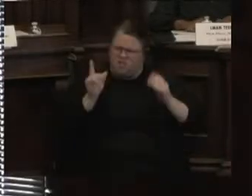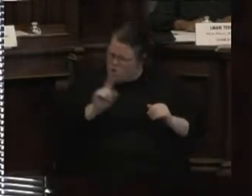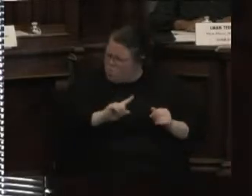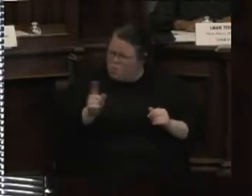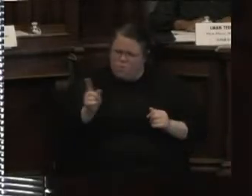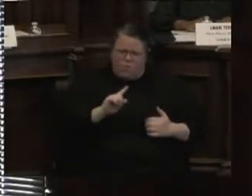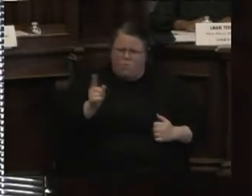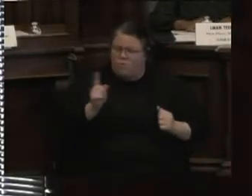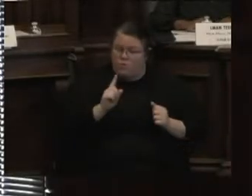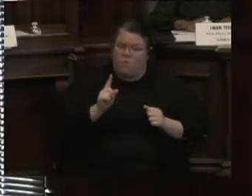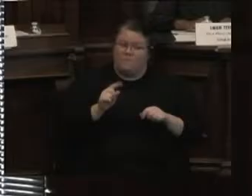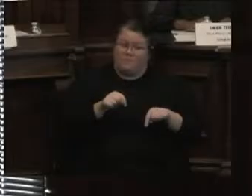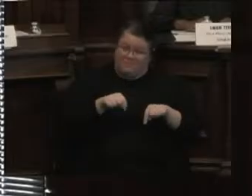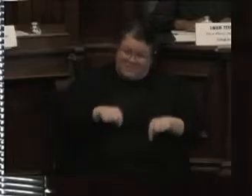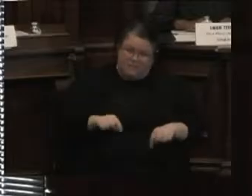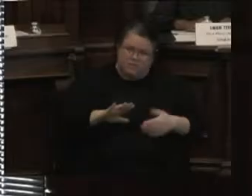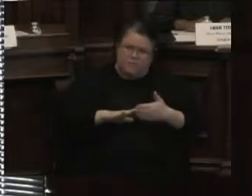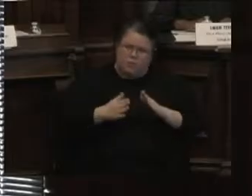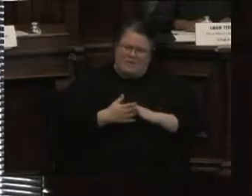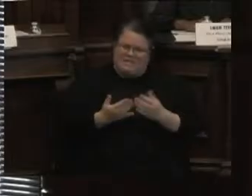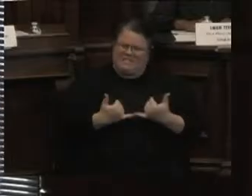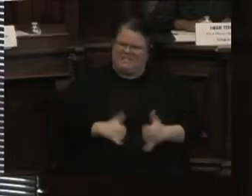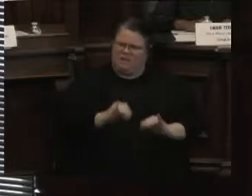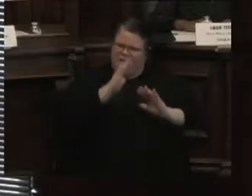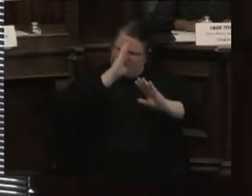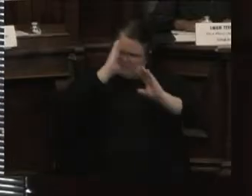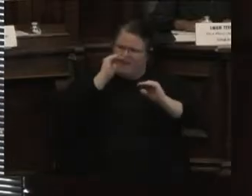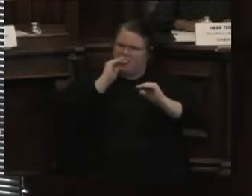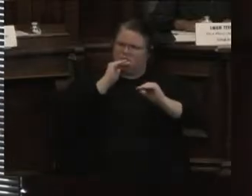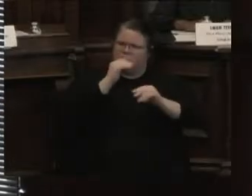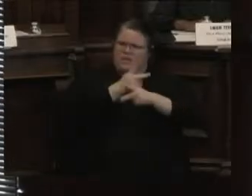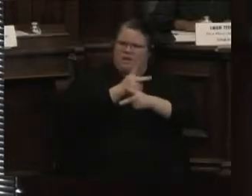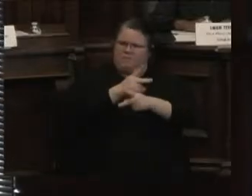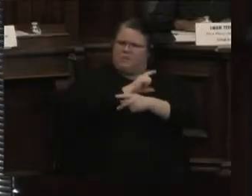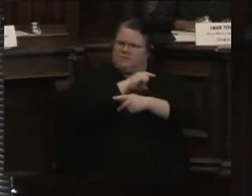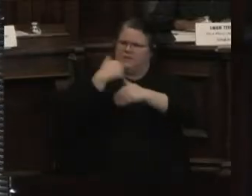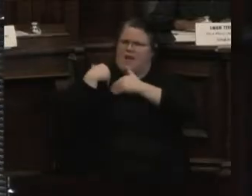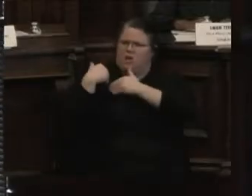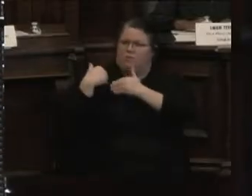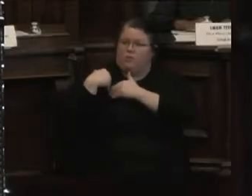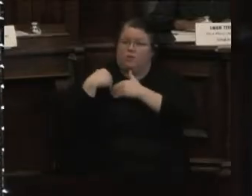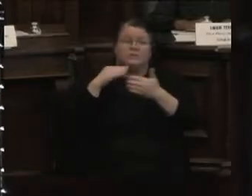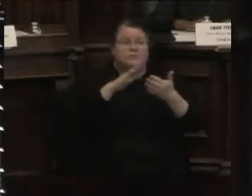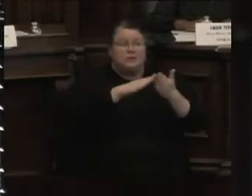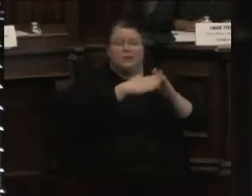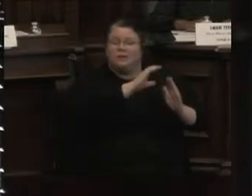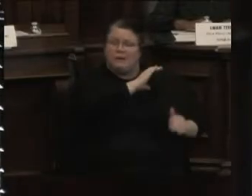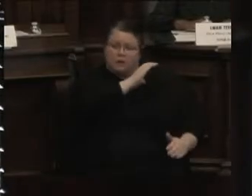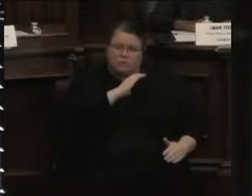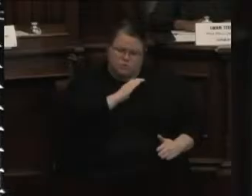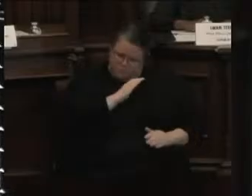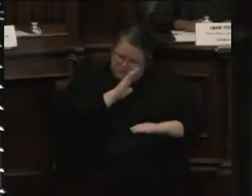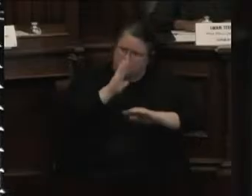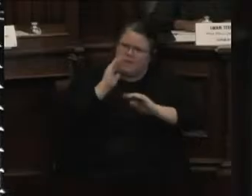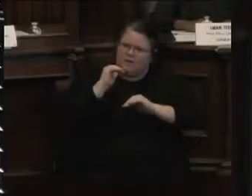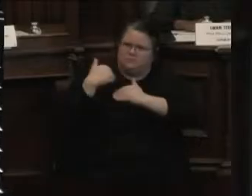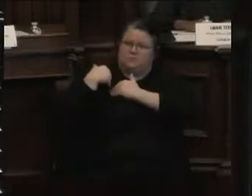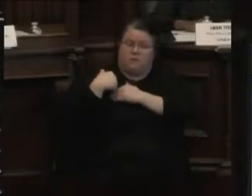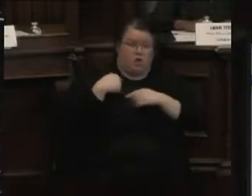Because the answer can't be. We do nothing. This community